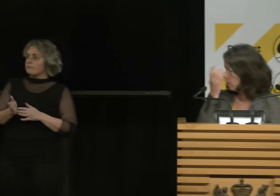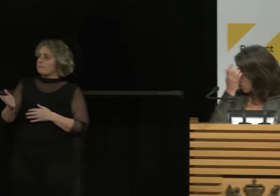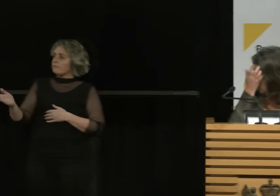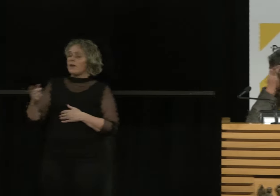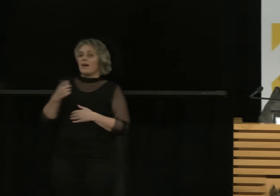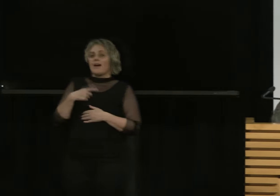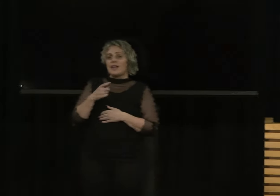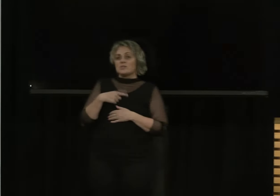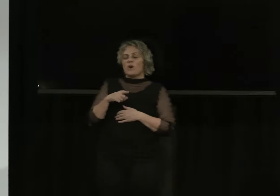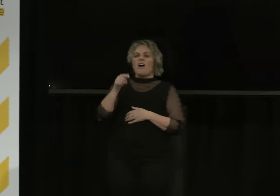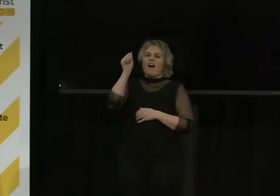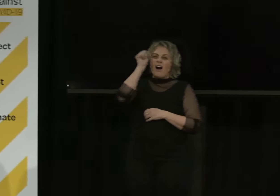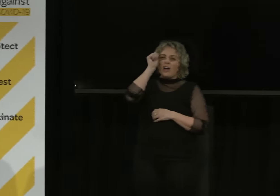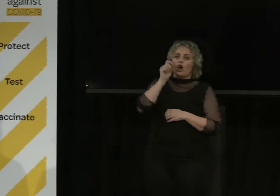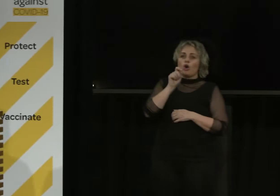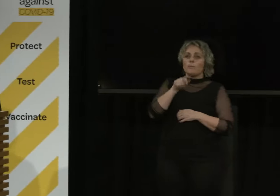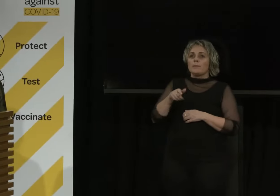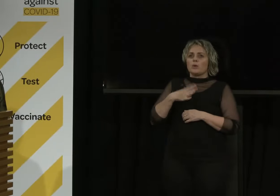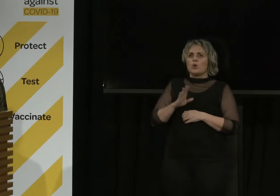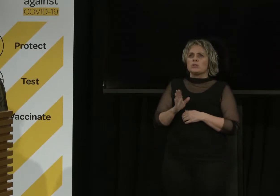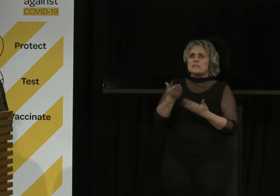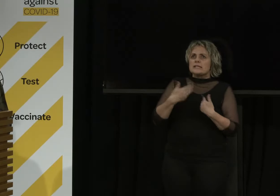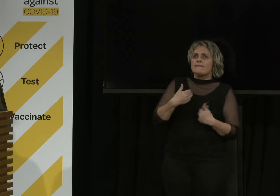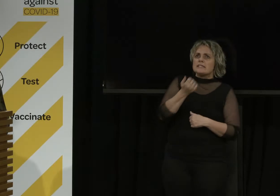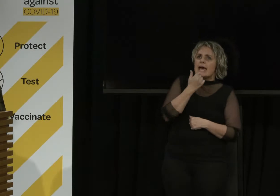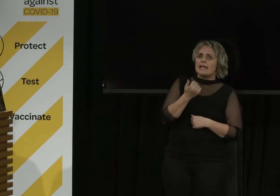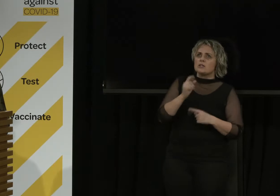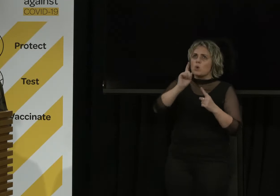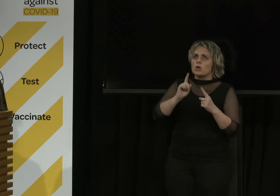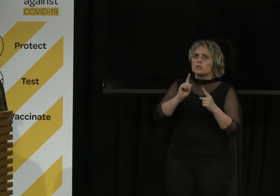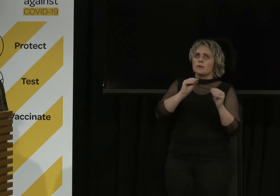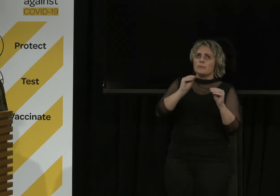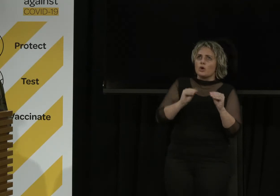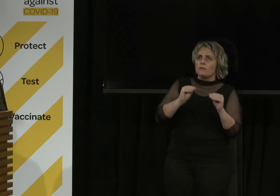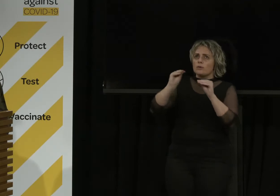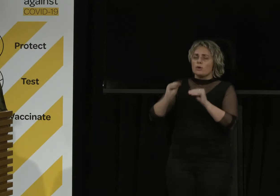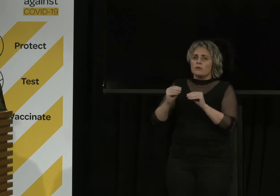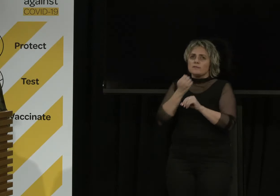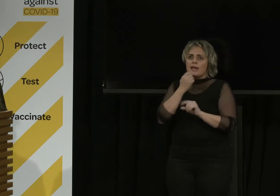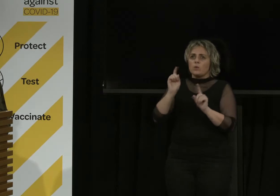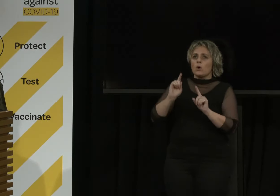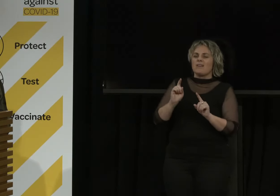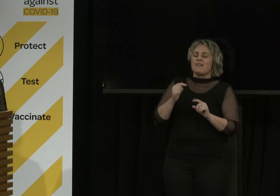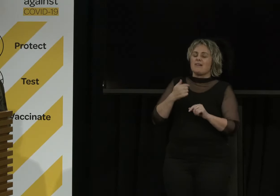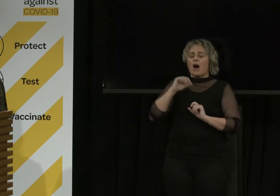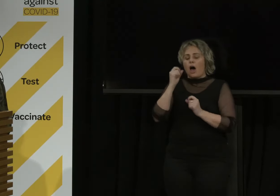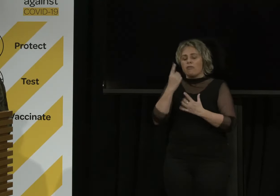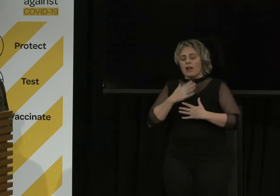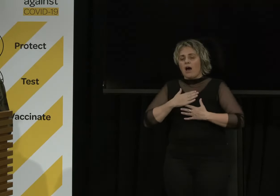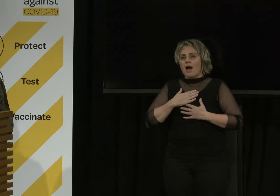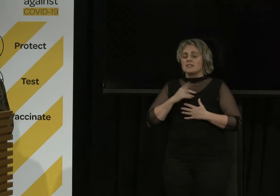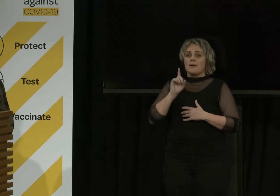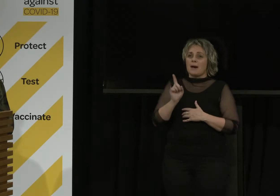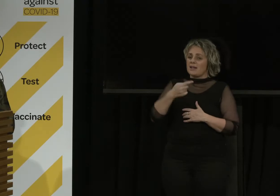are at a comfortable stage at